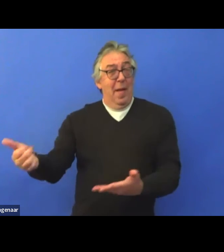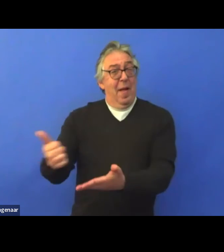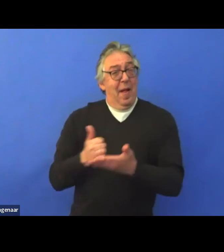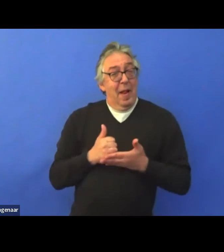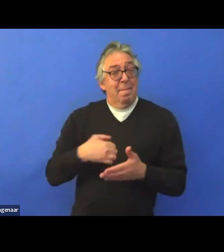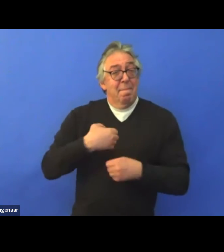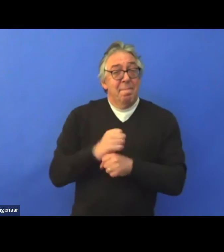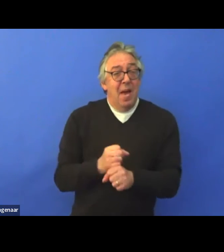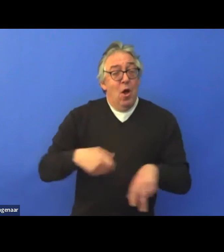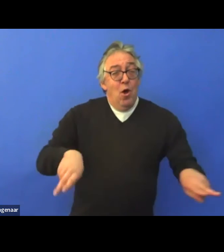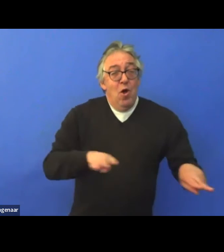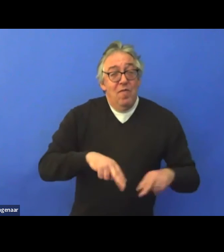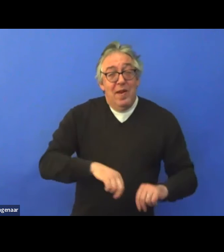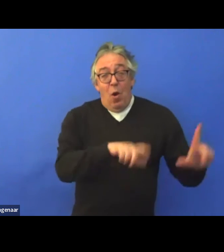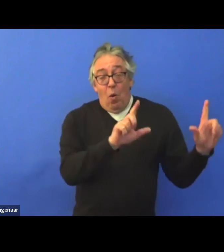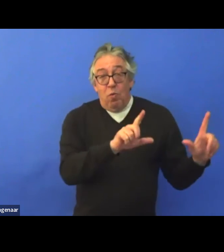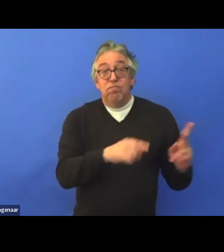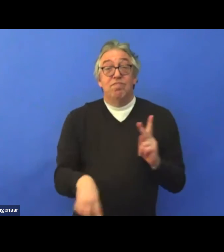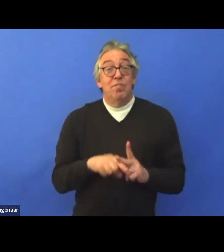It wouldn't be possible without our partners.